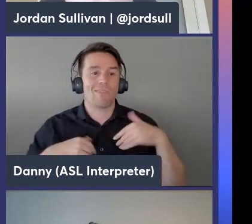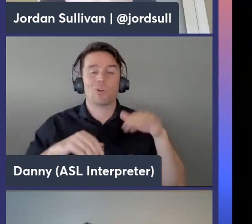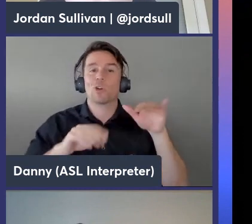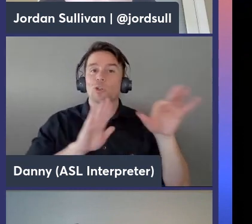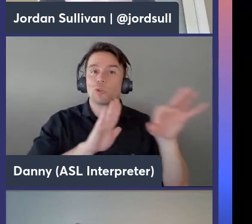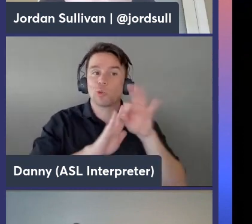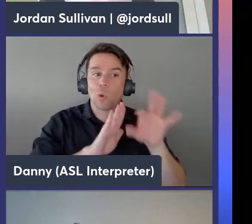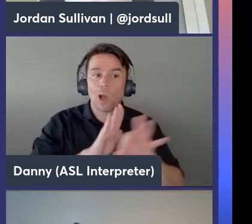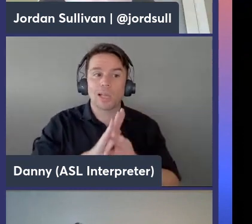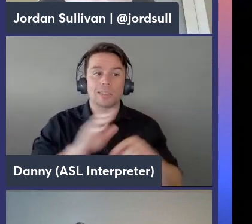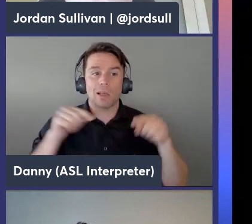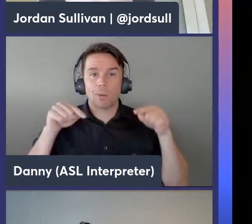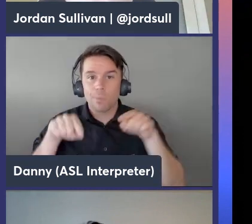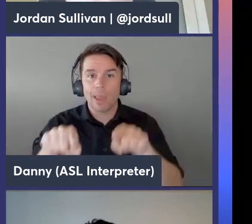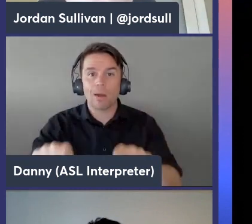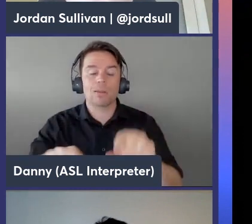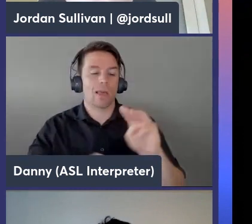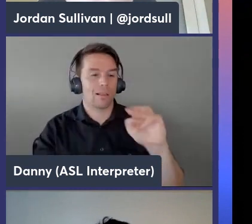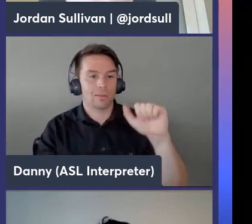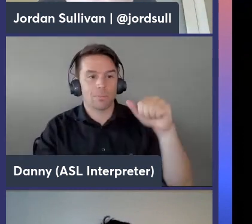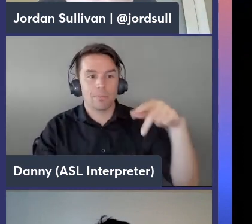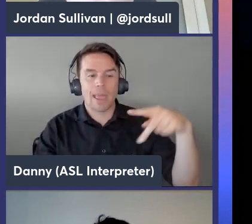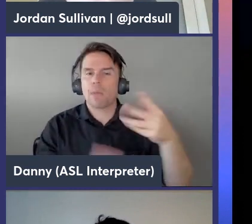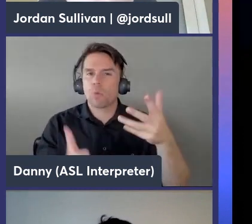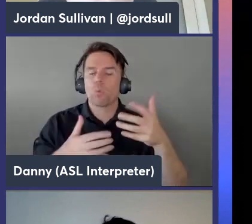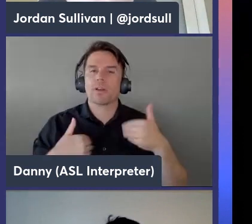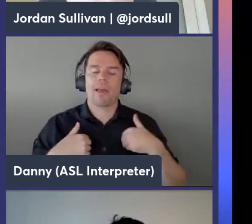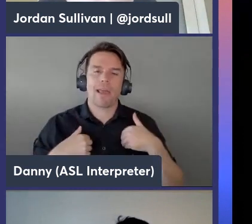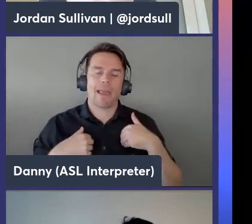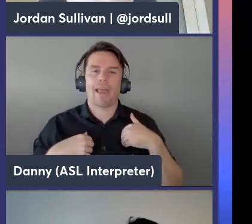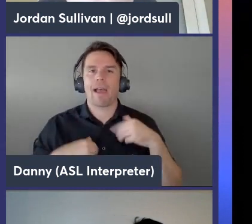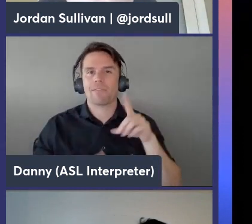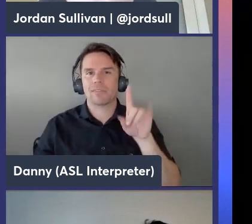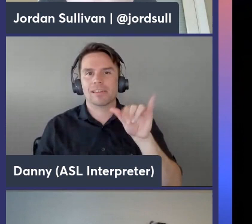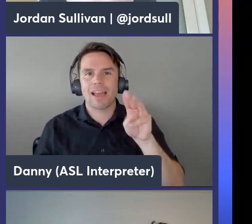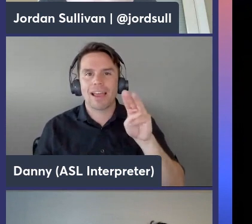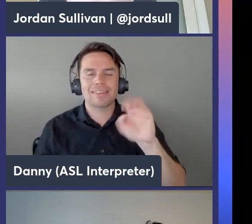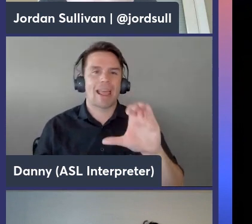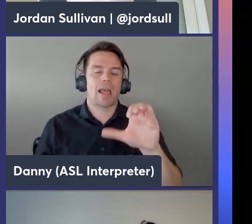map states, where you want to create dynamic branches of parallel execution.